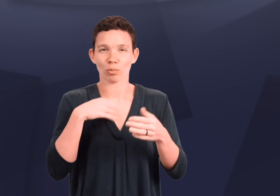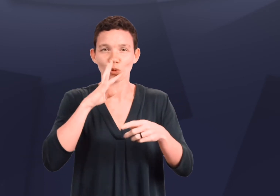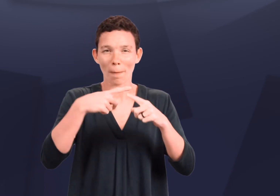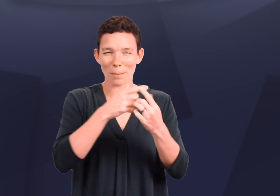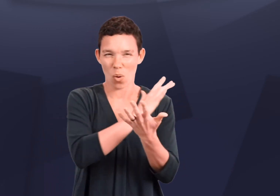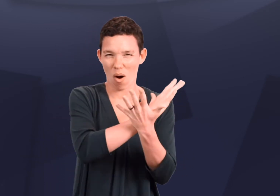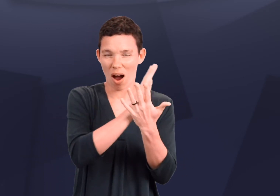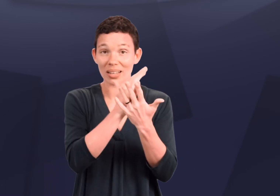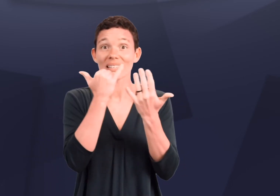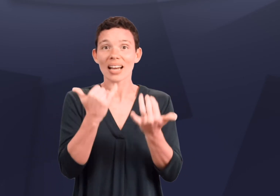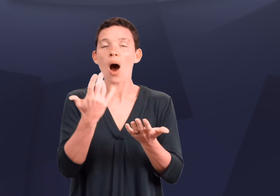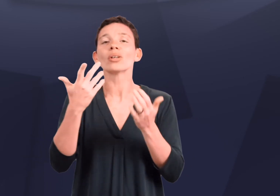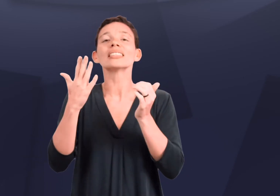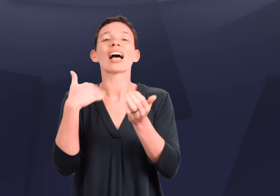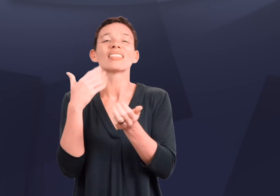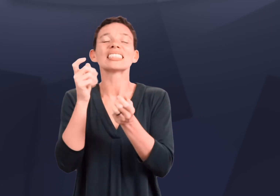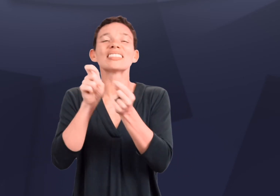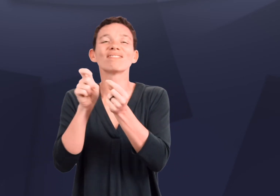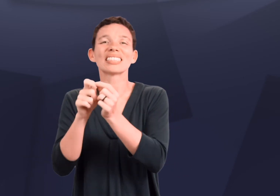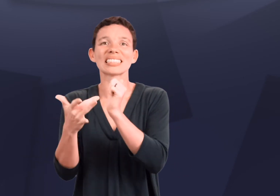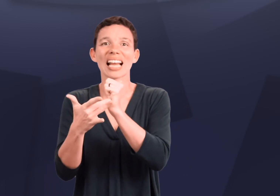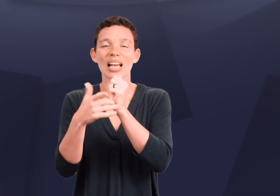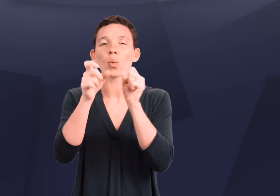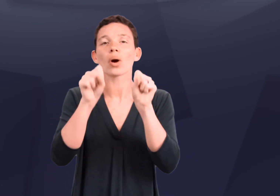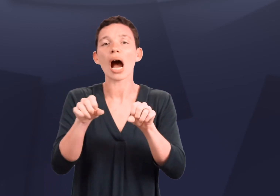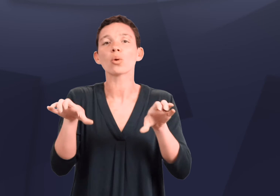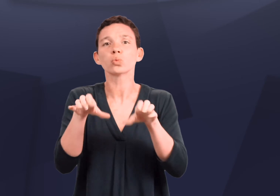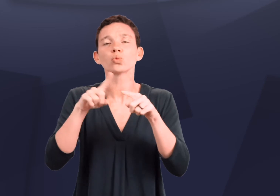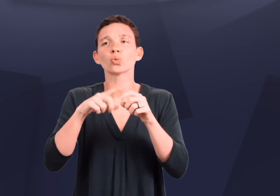Now, we will shift into talking about techniques that you can use in your work.